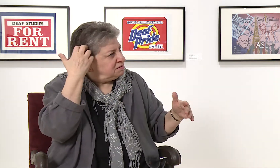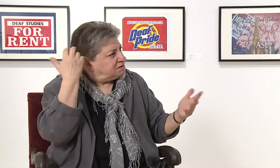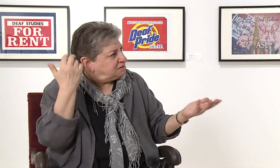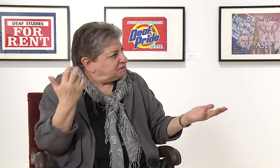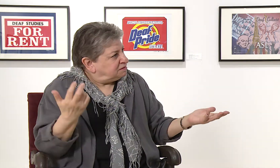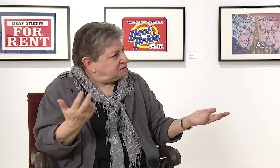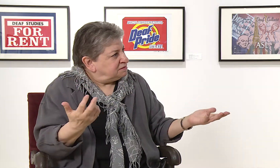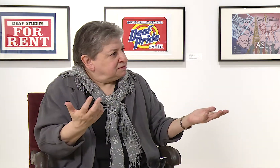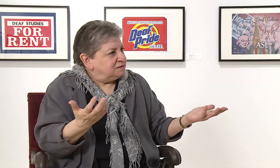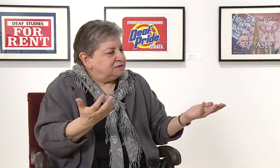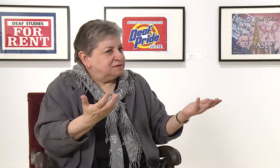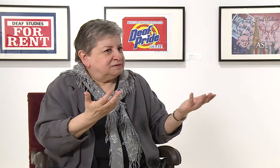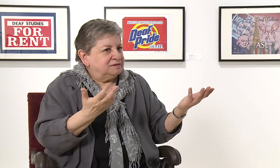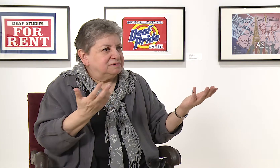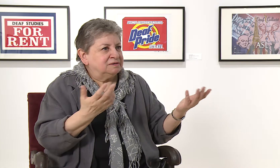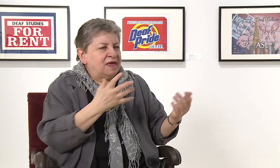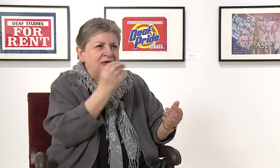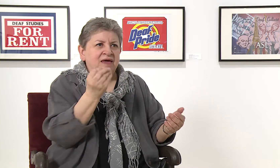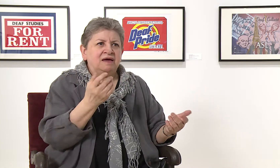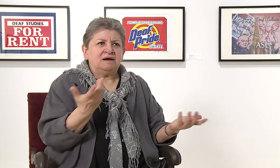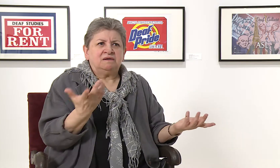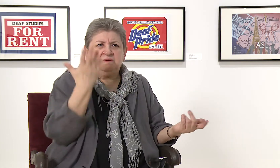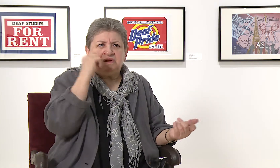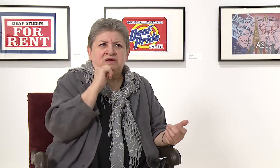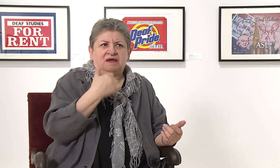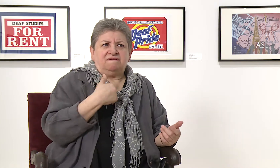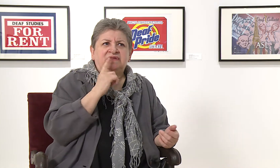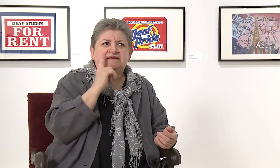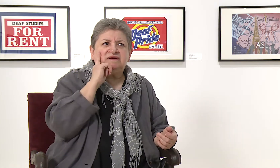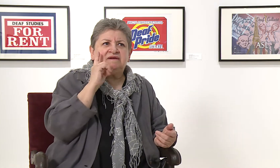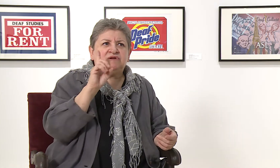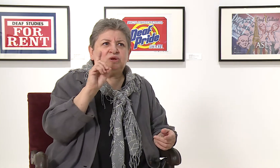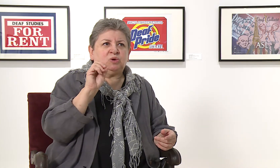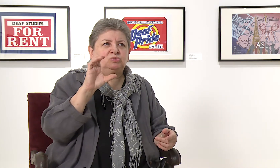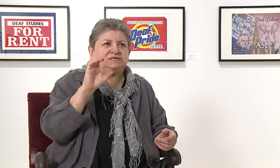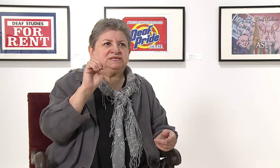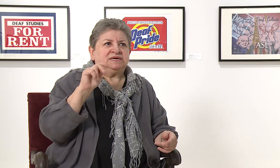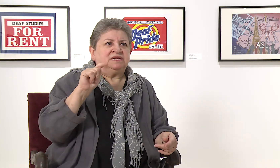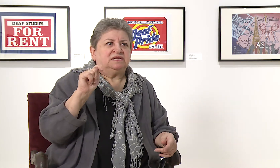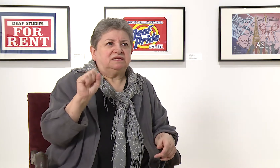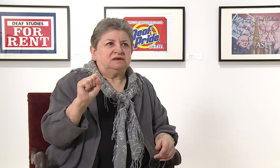and it needed to be made as accessible as possible.